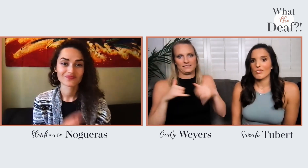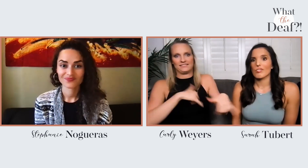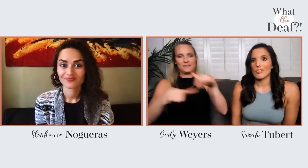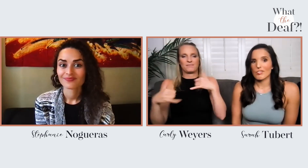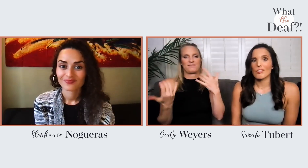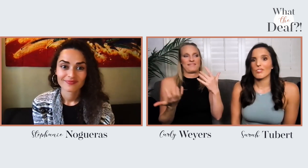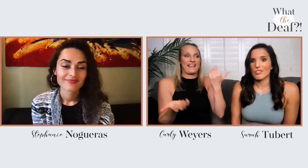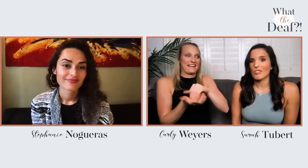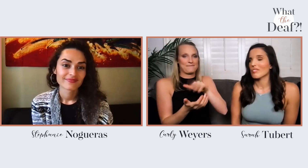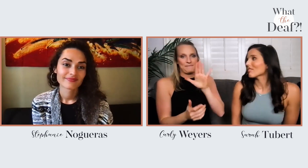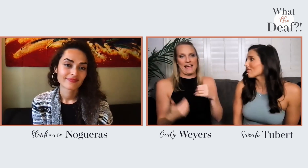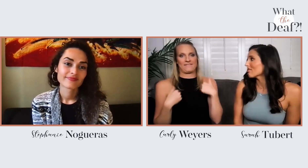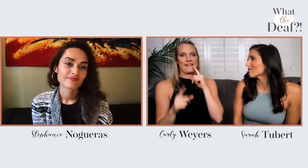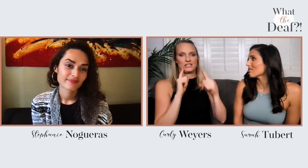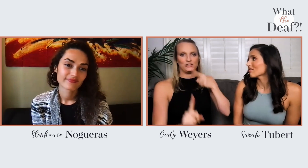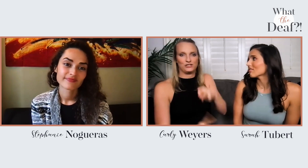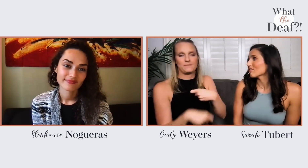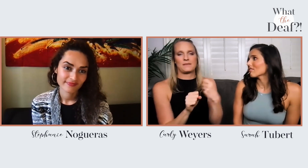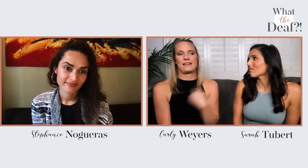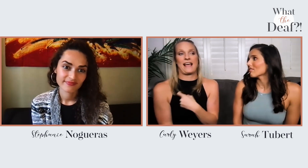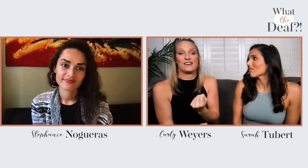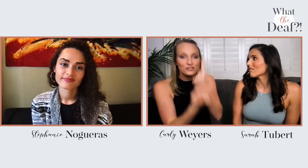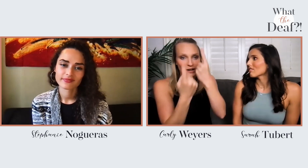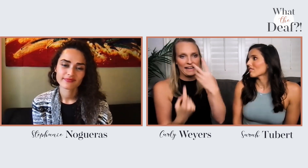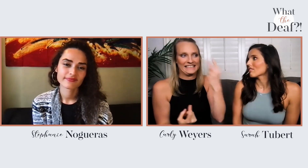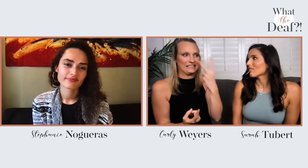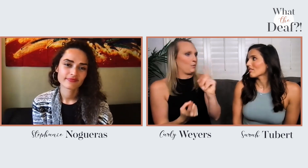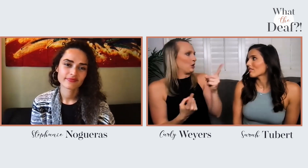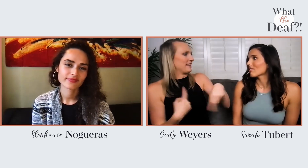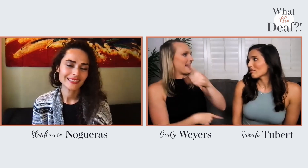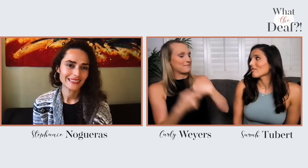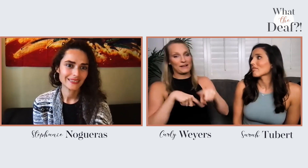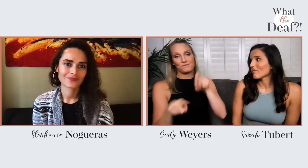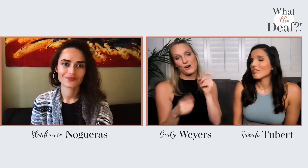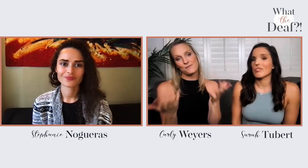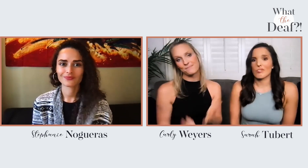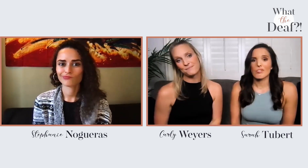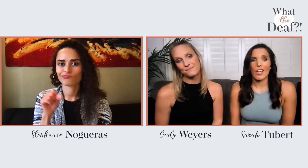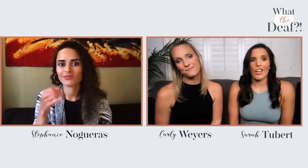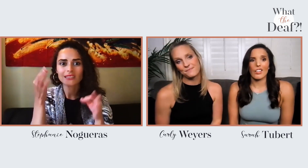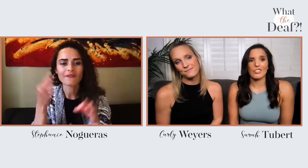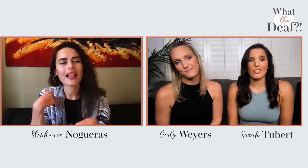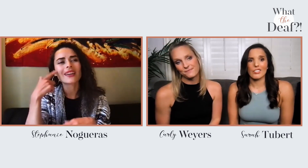and none of them are the same, and again, it starts by this dialogue that we're having to understand and see where they're coming from.